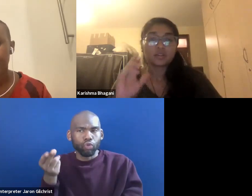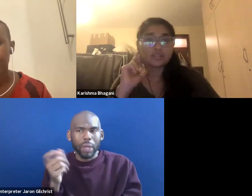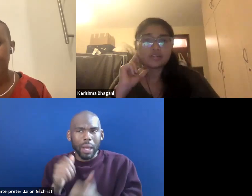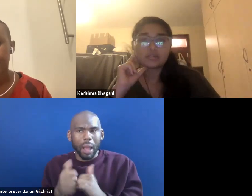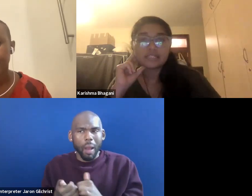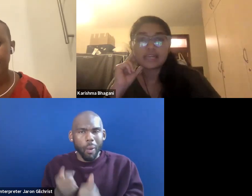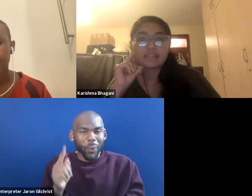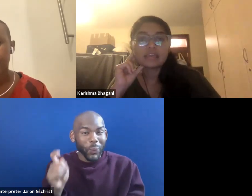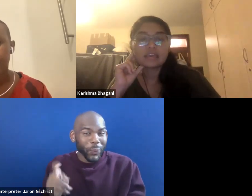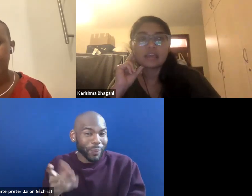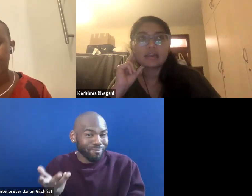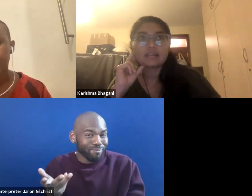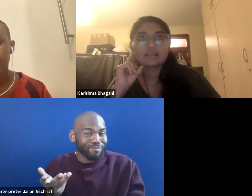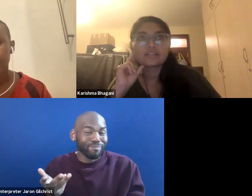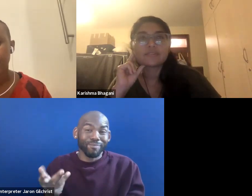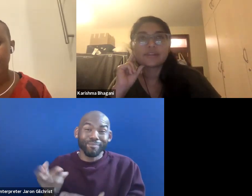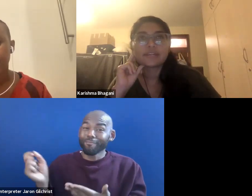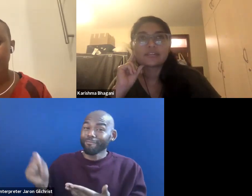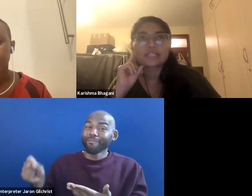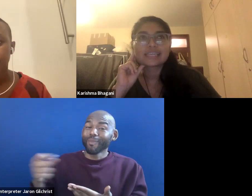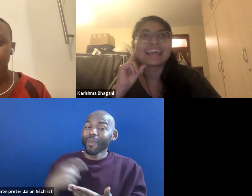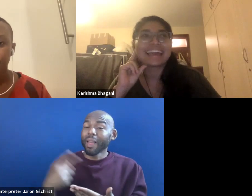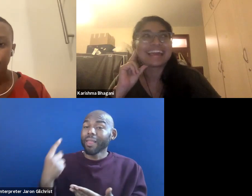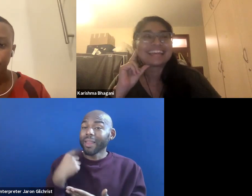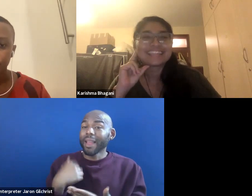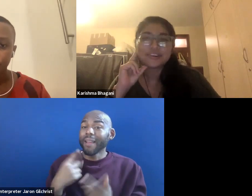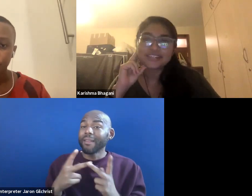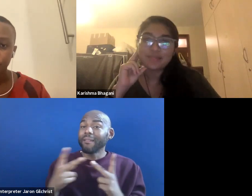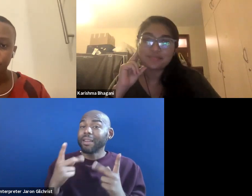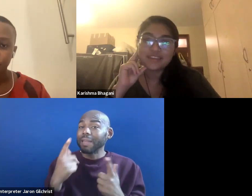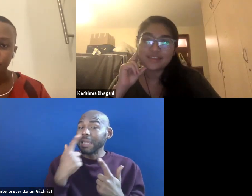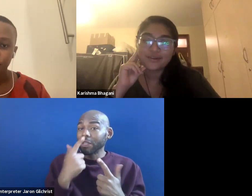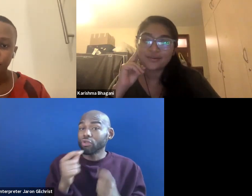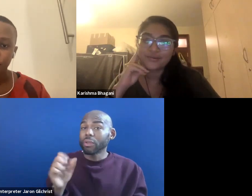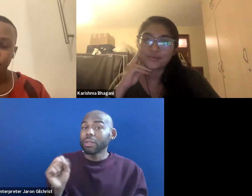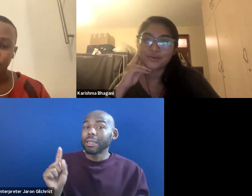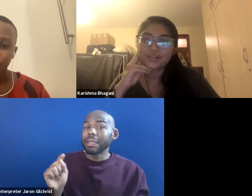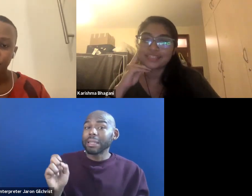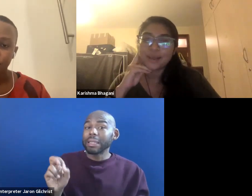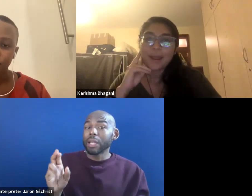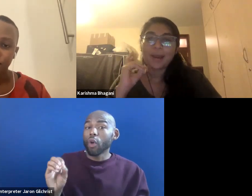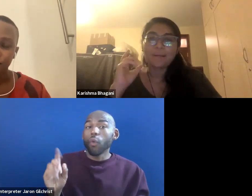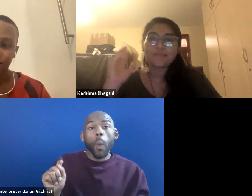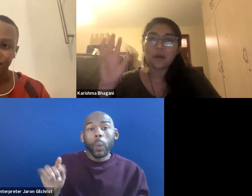Totally and I think there's a very interesting stereotype myth, I don't know what we would call it